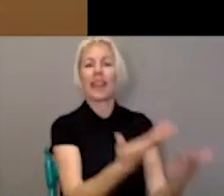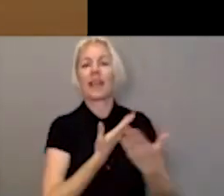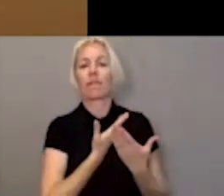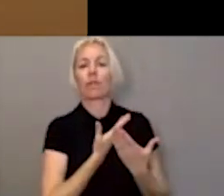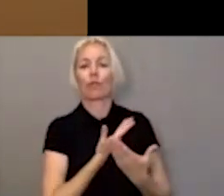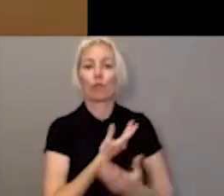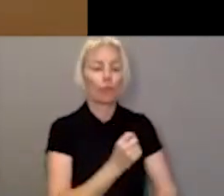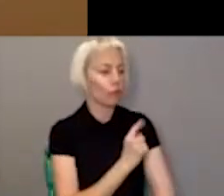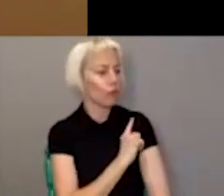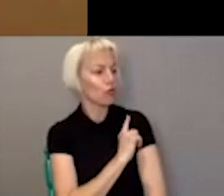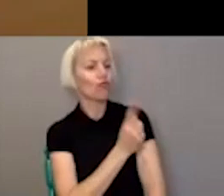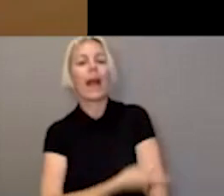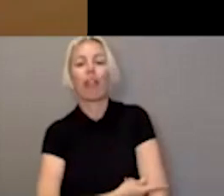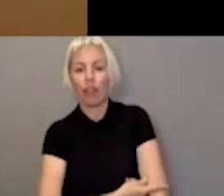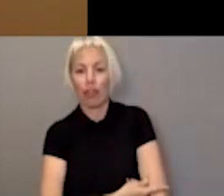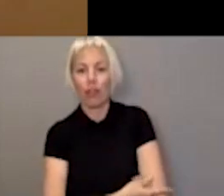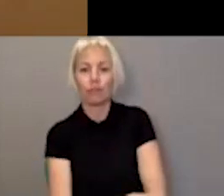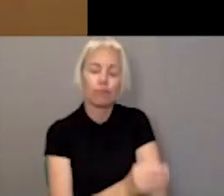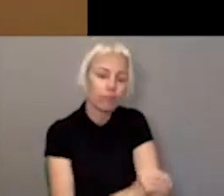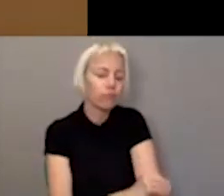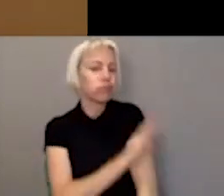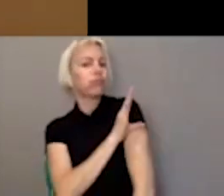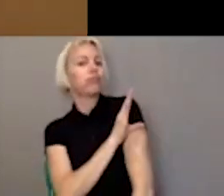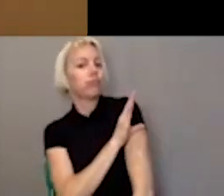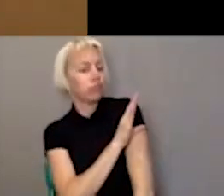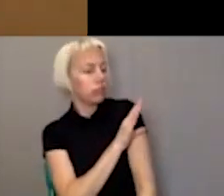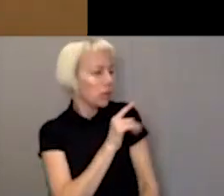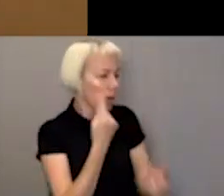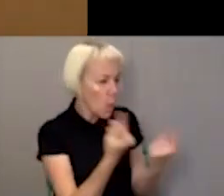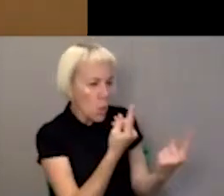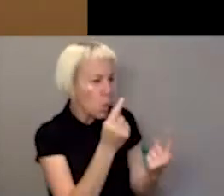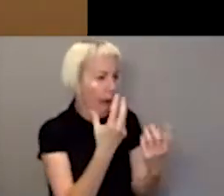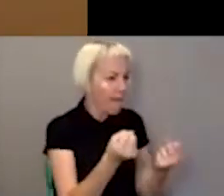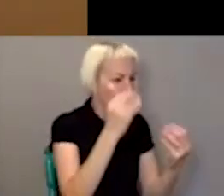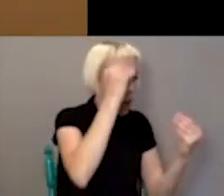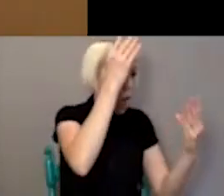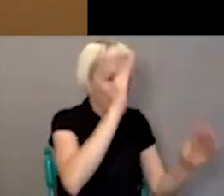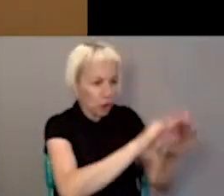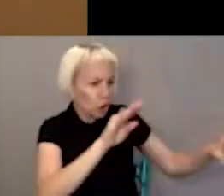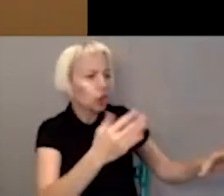you need to push for something. JEREMY FERNANDEZ: